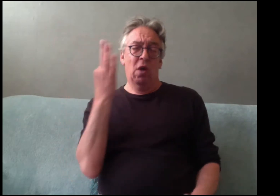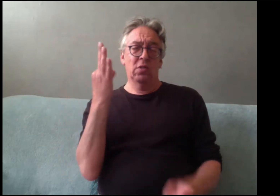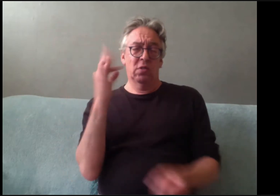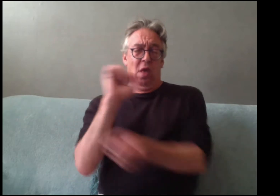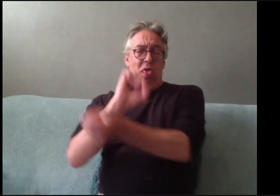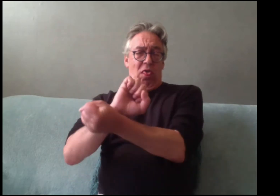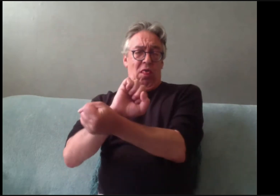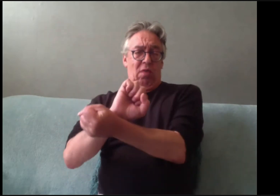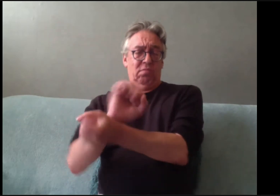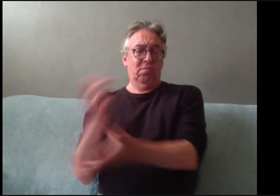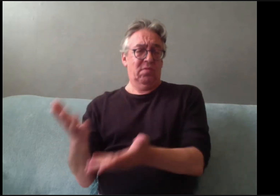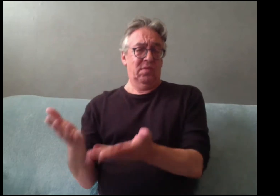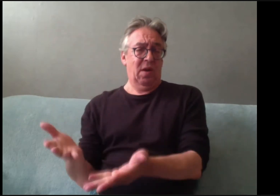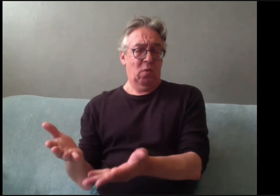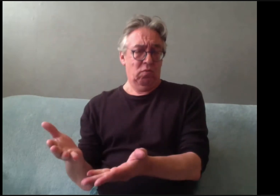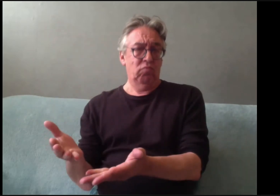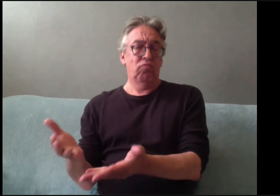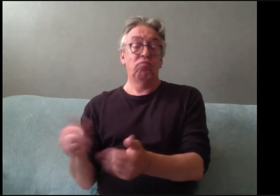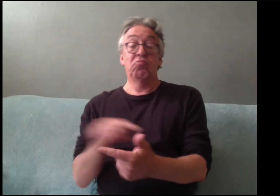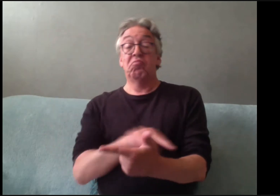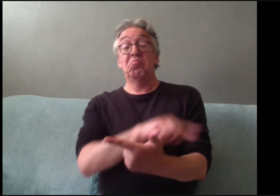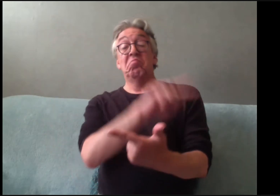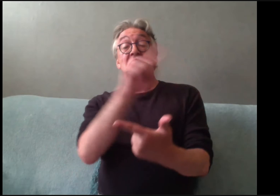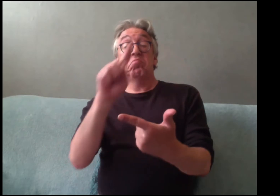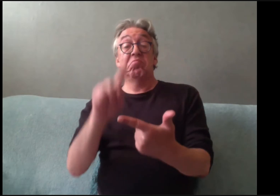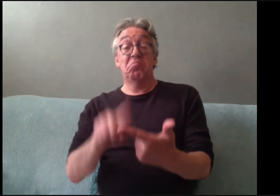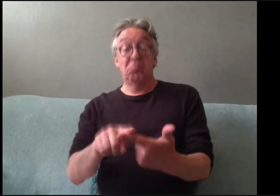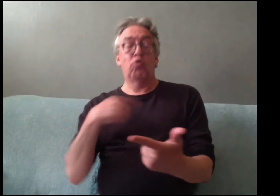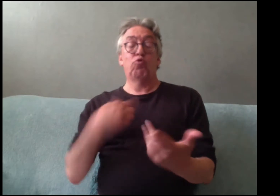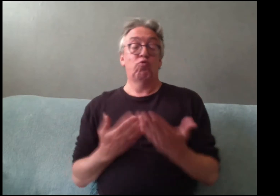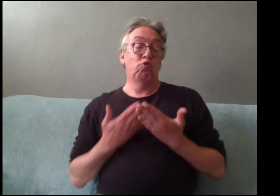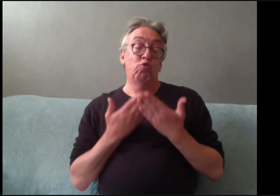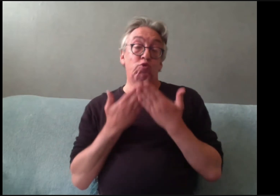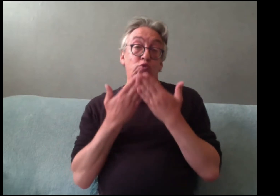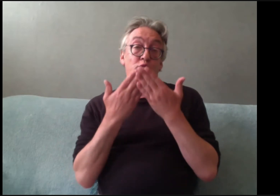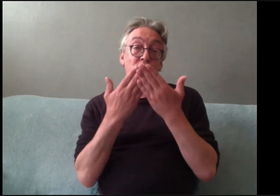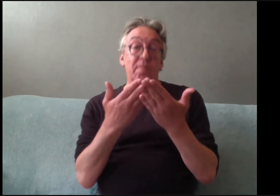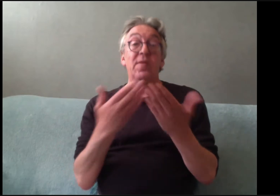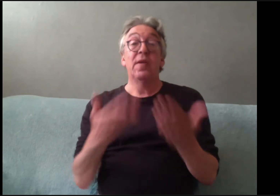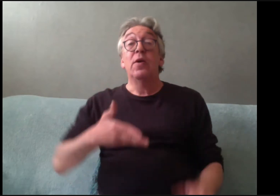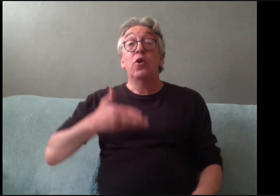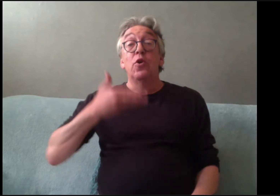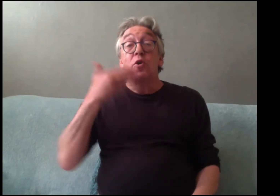Then, I'll read the prepared statement by Ondrej Folk, from Czech Disability Council.